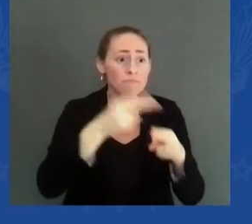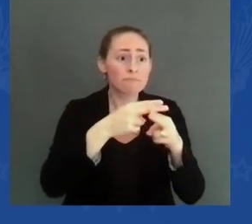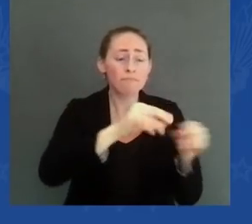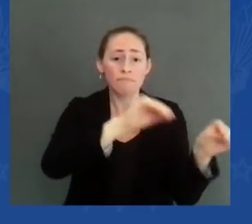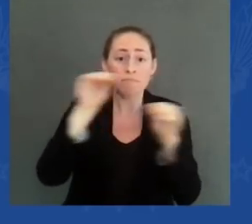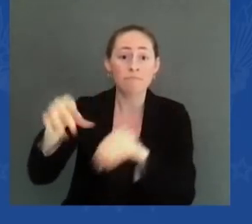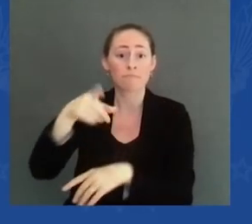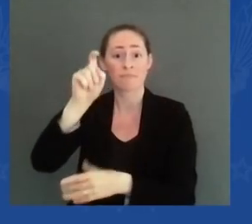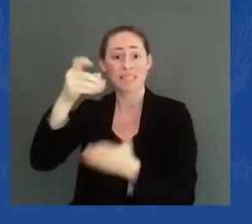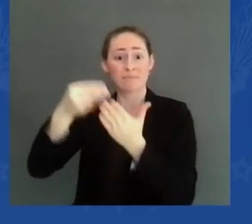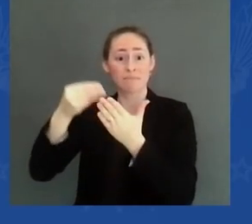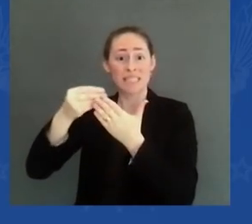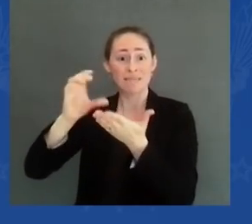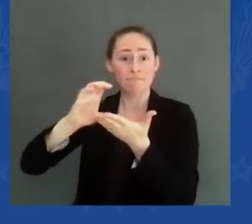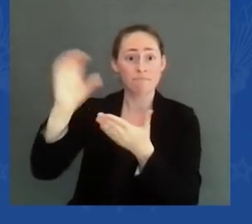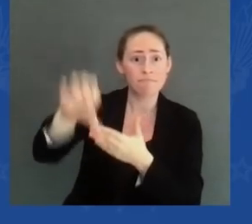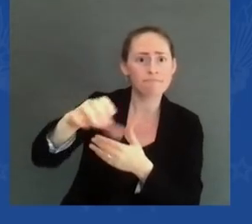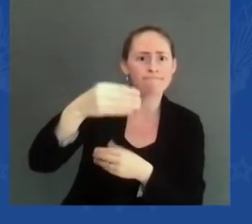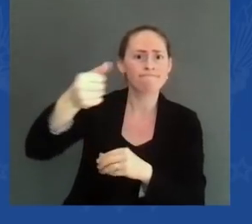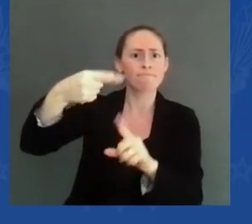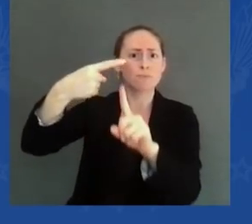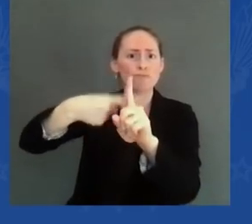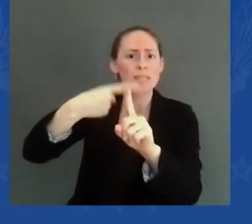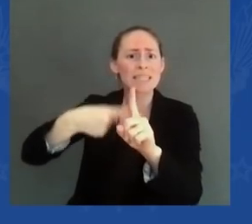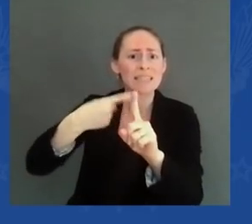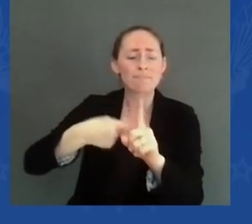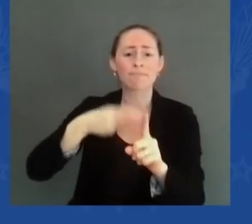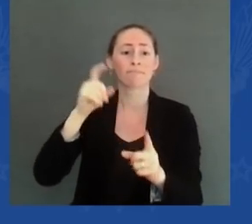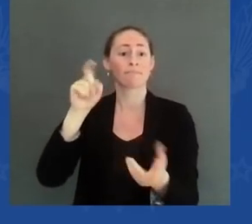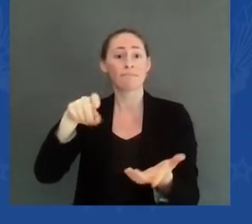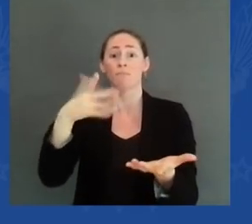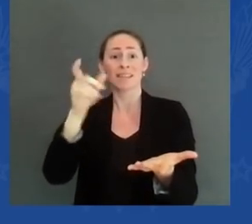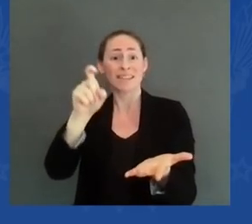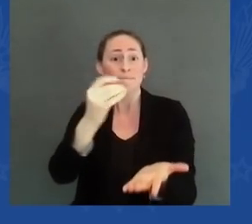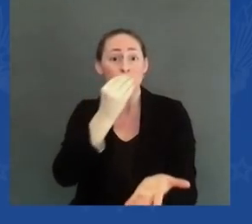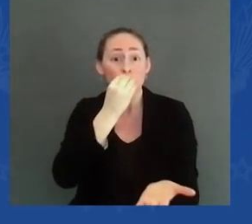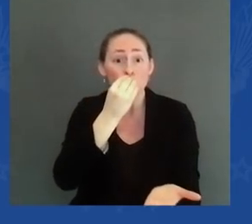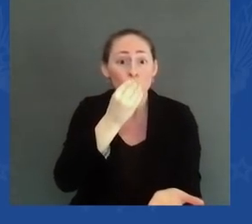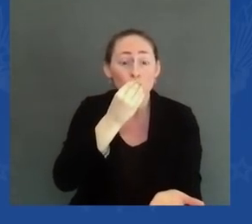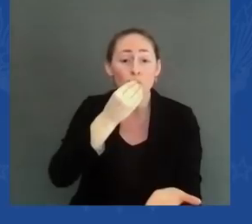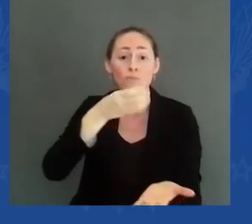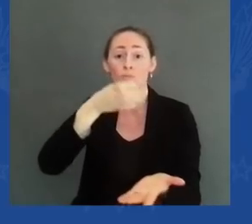getting them food on the table. And that's what President Biden has enabled us to do to help support those efforts.